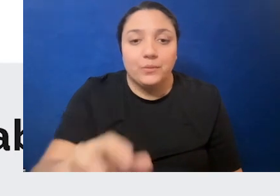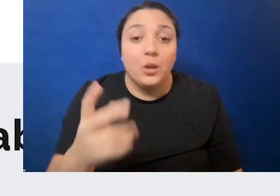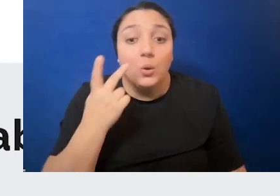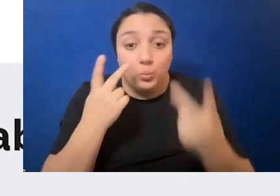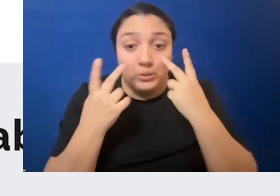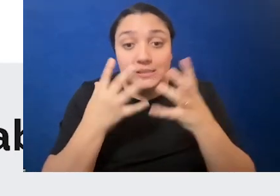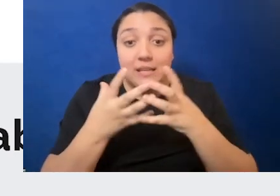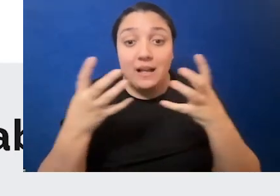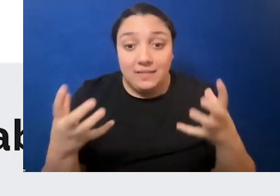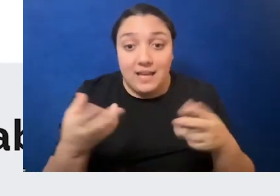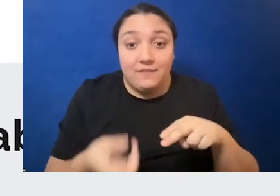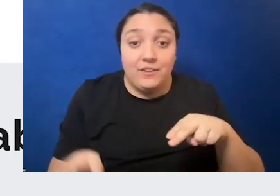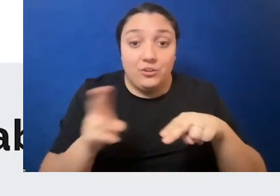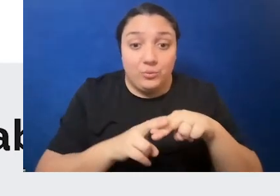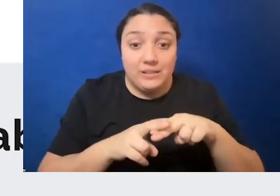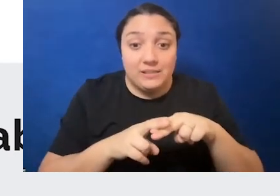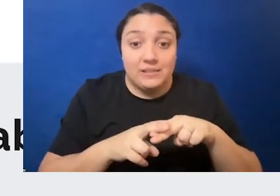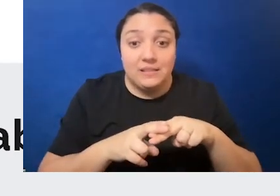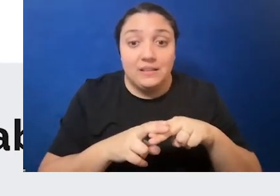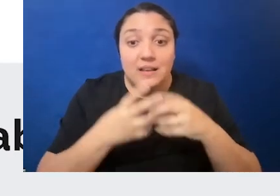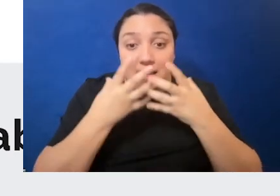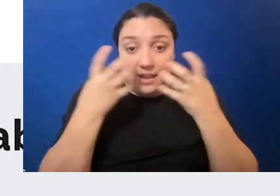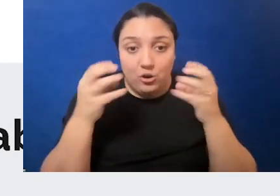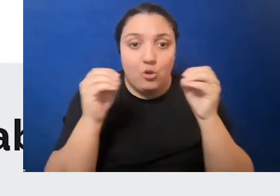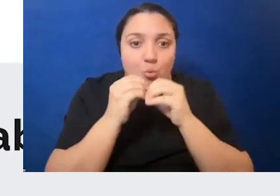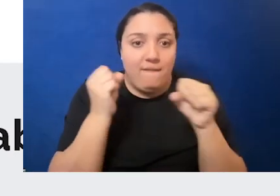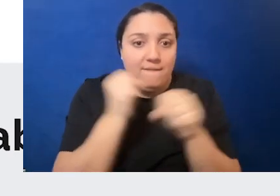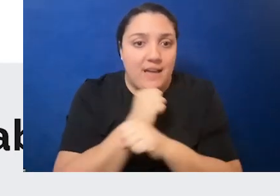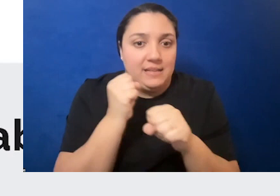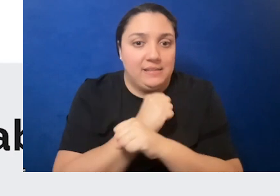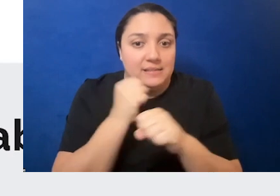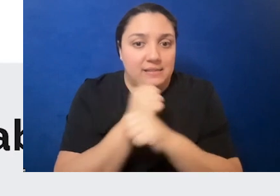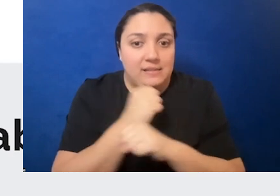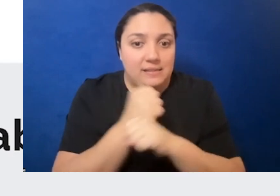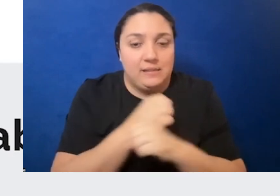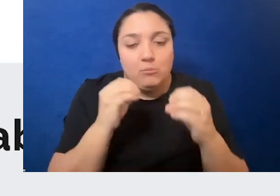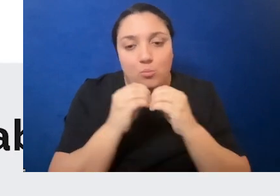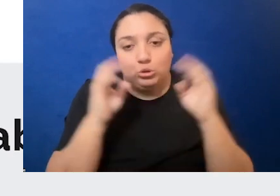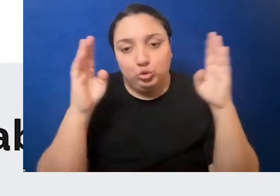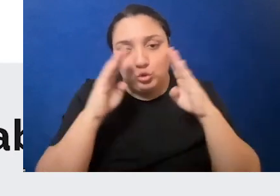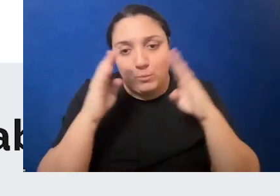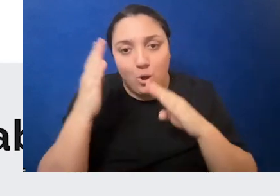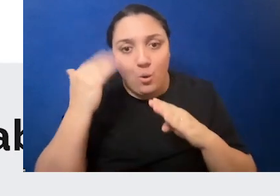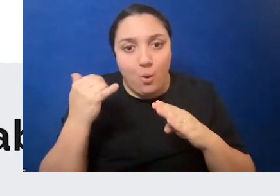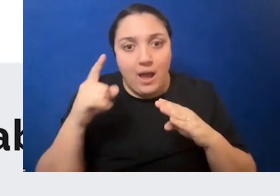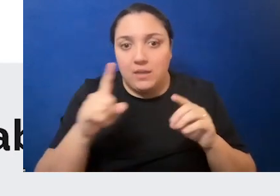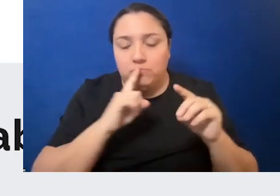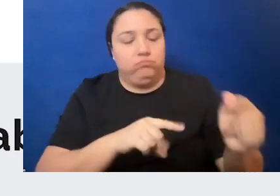CAUSING A LOT OF FEAR FOR KIDS. WE SEE INCREASE IN THE ANGER. KIDS ARE GETTING INTO TROUBLE AND MORE FIGHTS BECAUSE THEY ARE